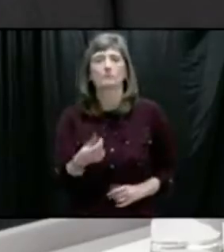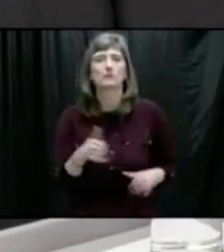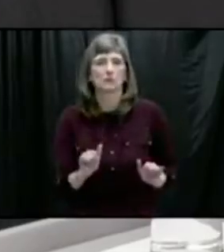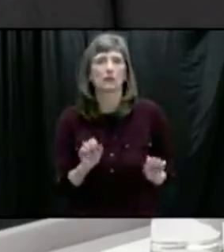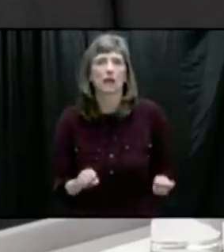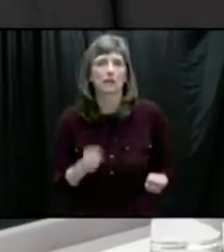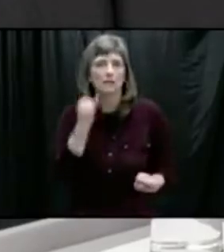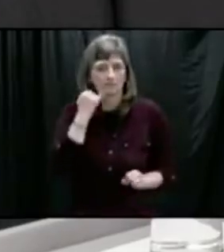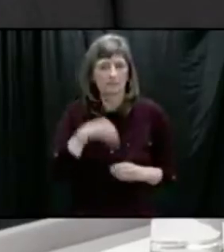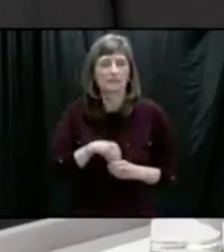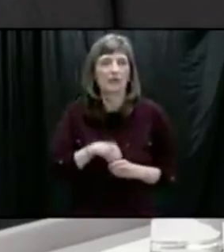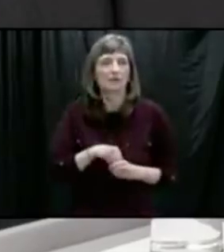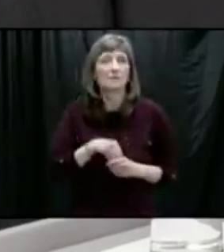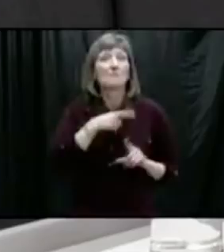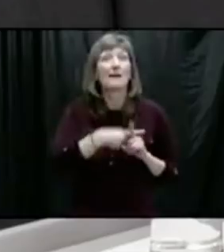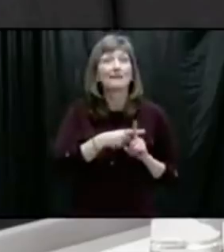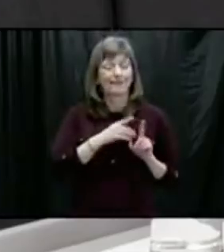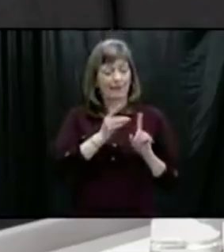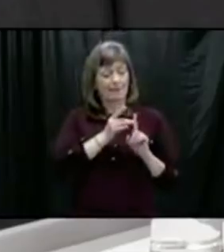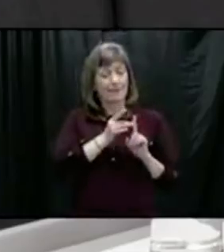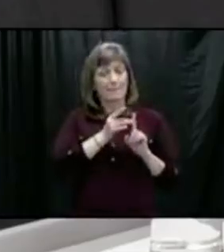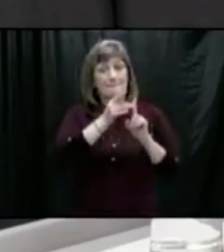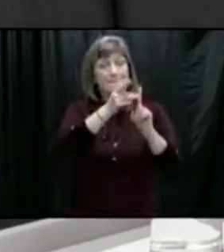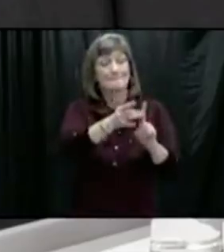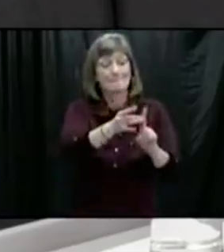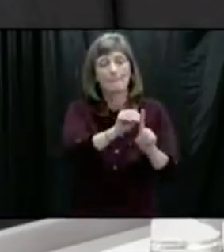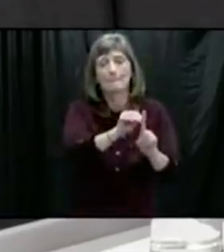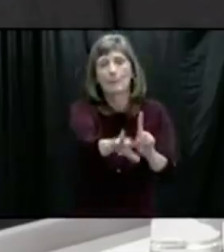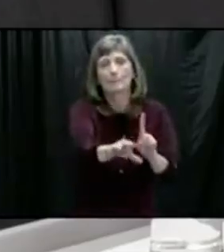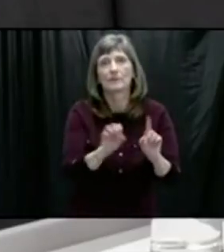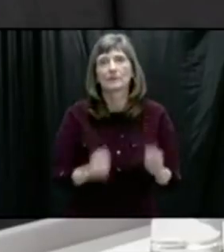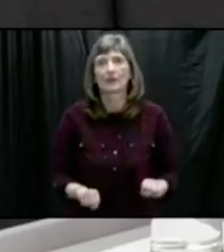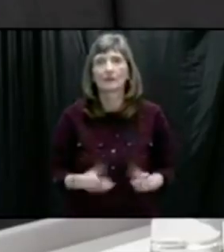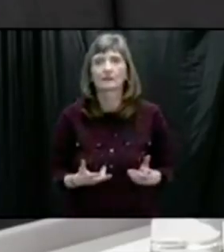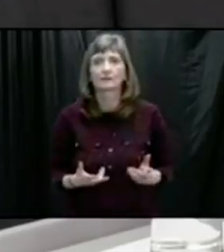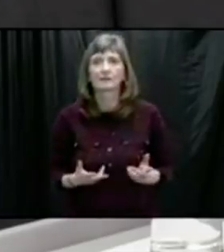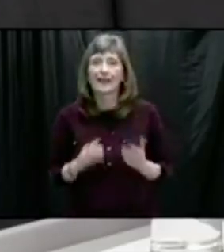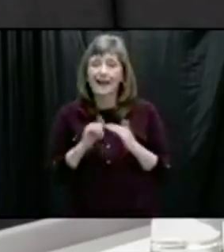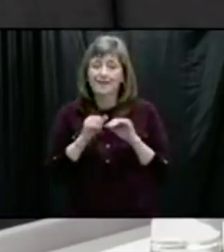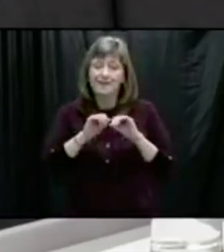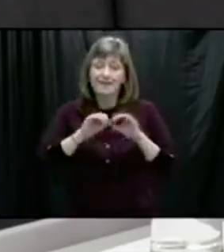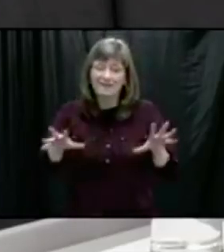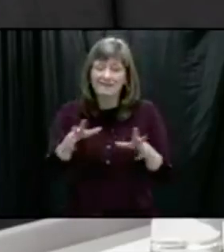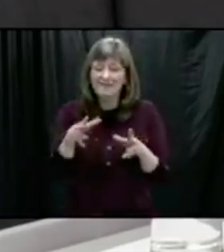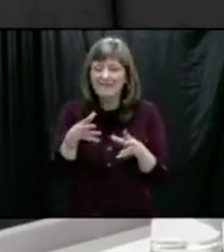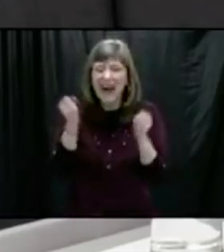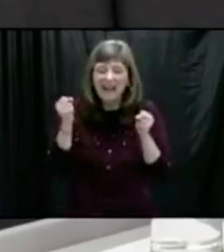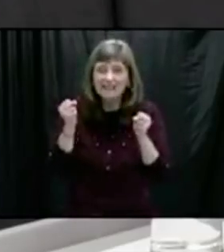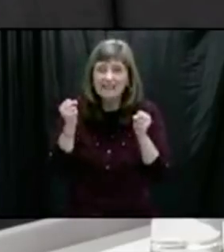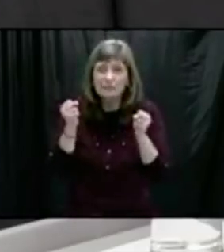WHEN WE MOVE, THE VIRUS MOVES WITH US. WE HAVE SEEN FIRSTHAND RIGHT